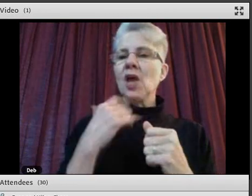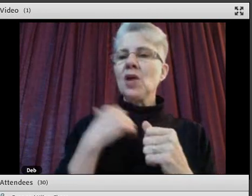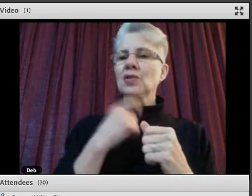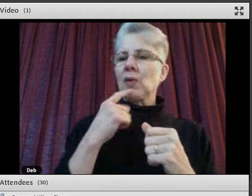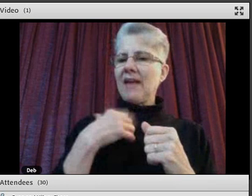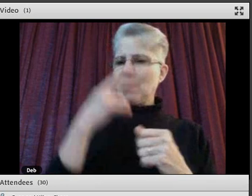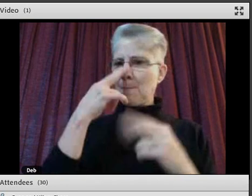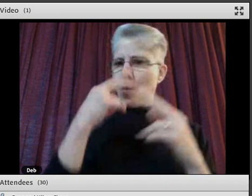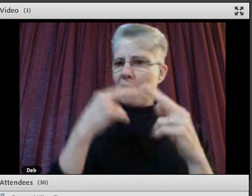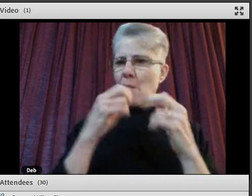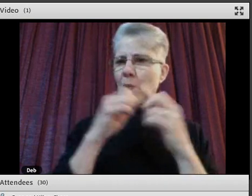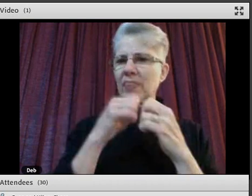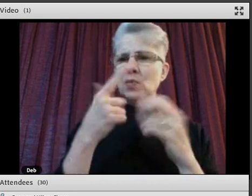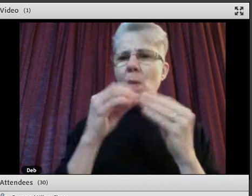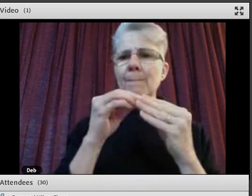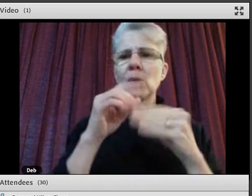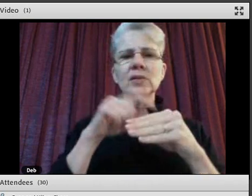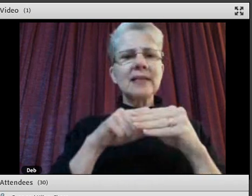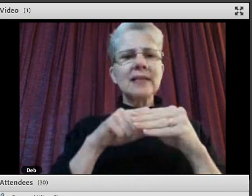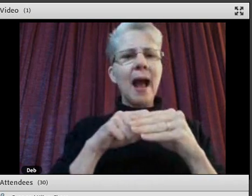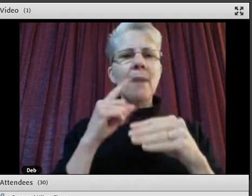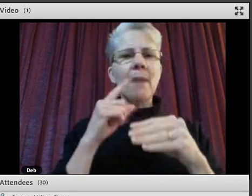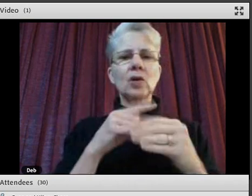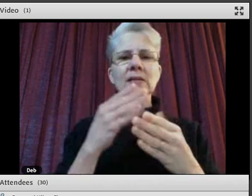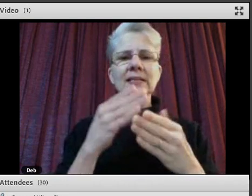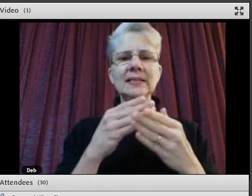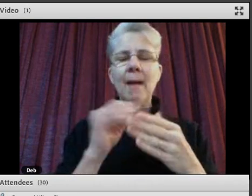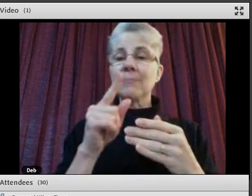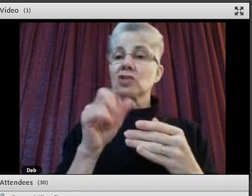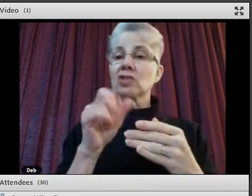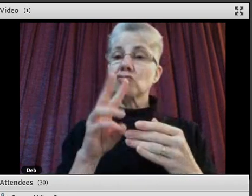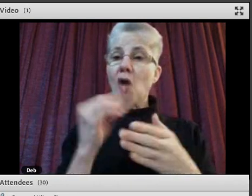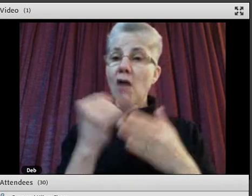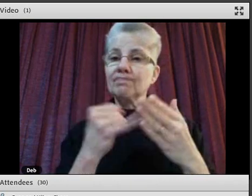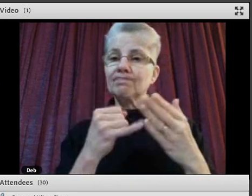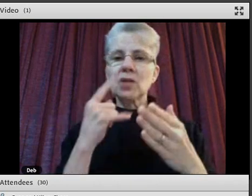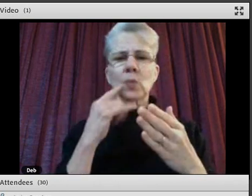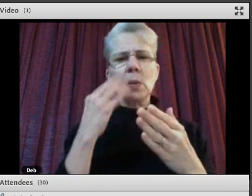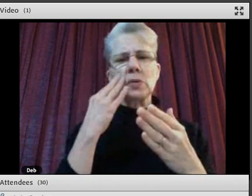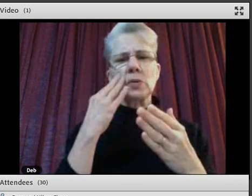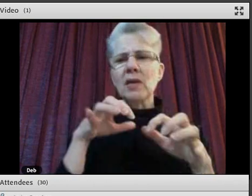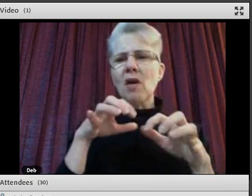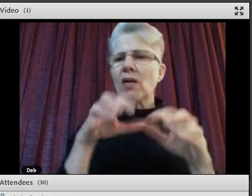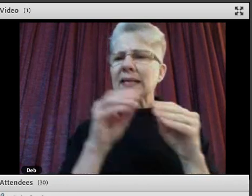a little more fun with this one more time. I'm going to turn off the draw for a second. And then, we want to know our audience a little bit more, too.